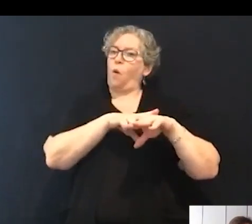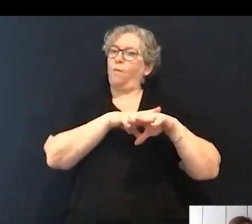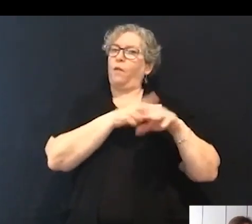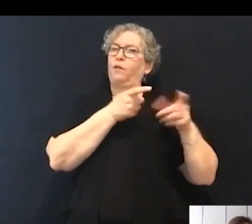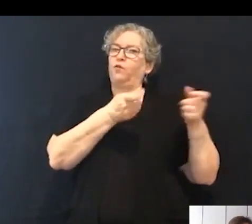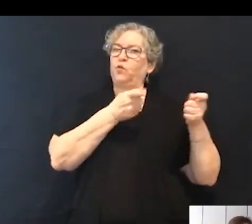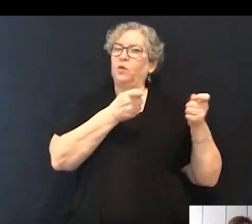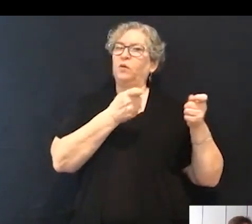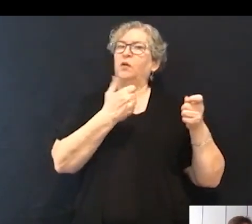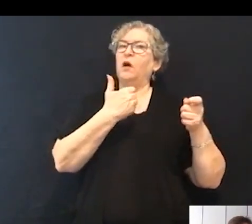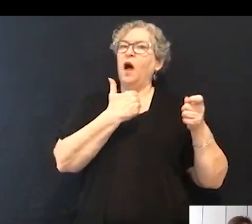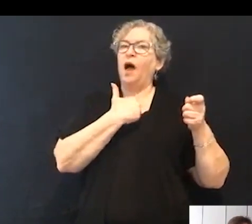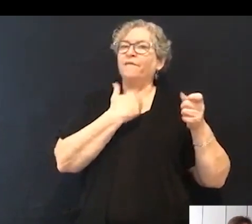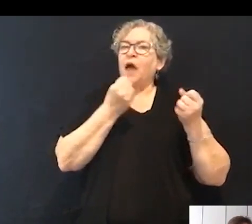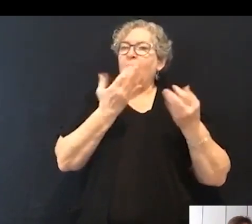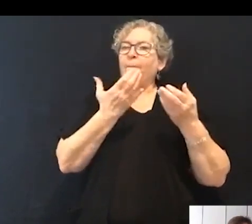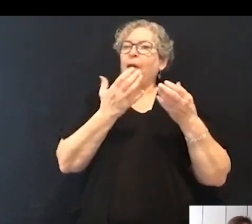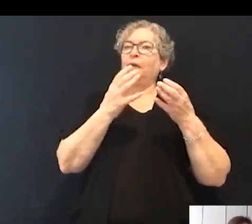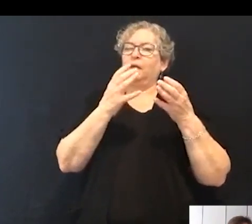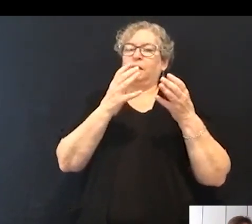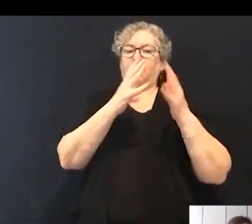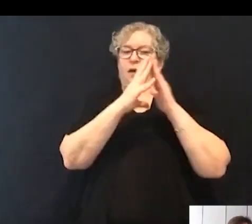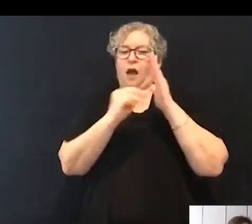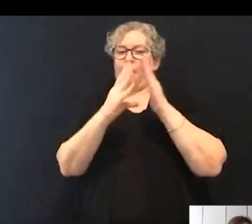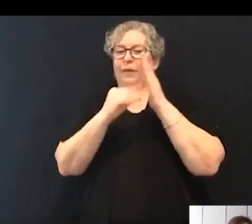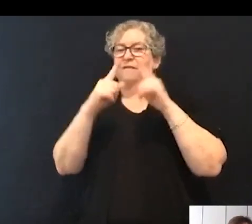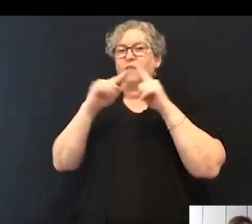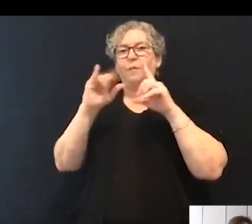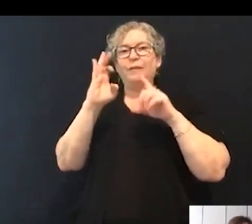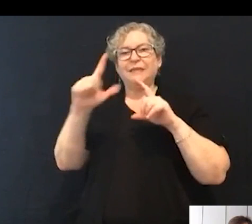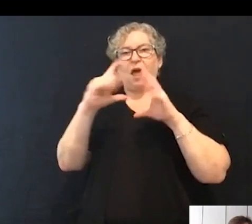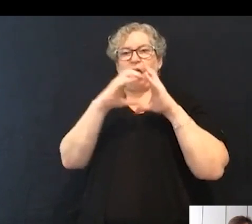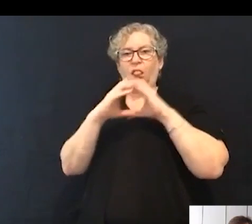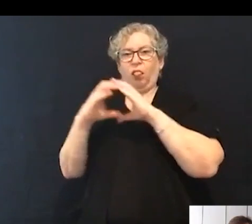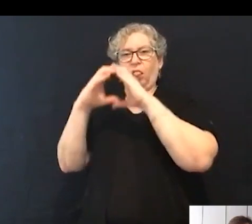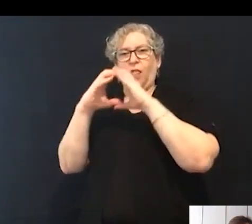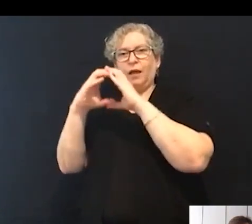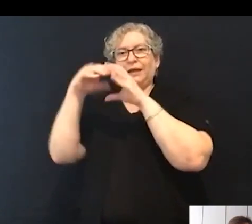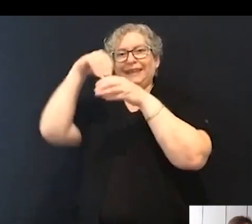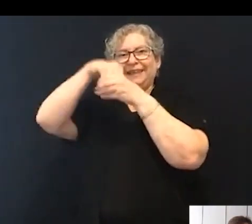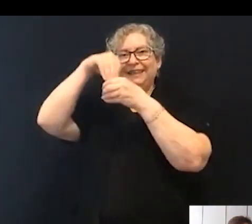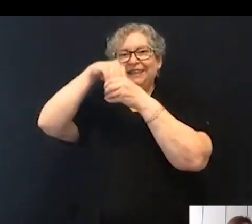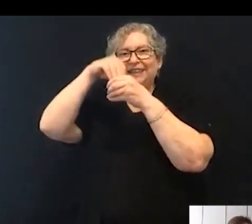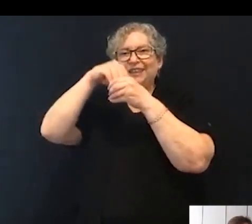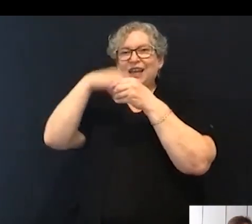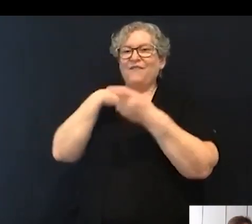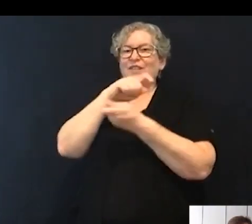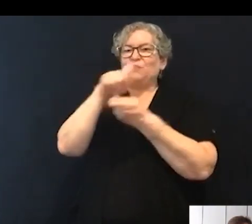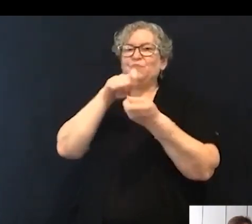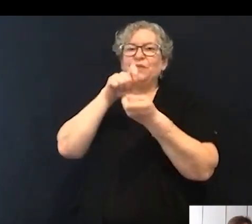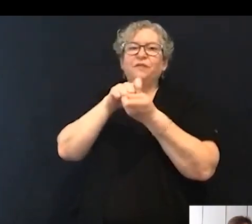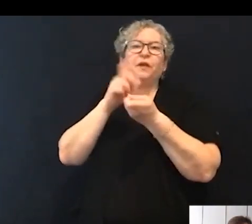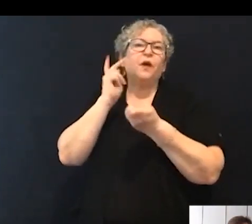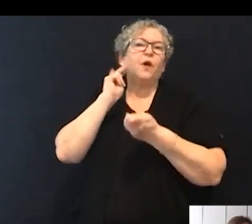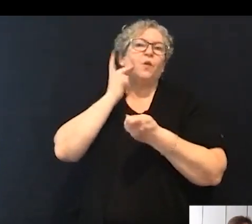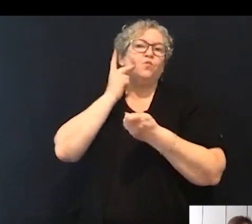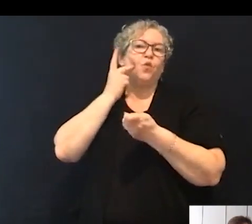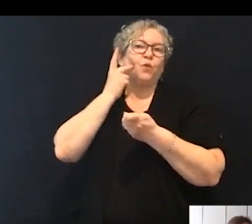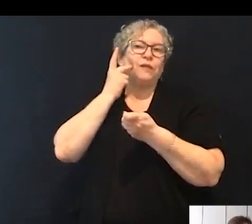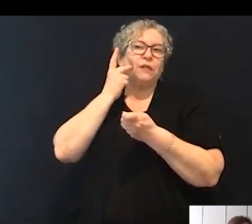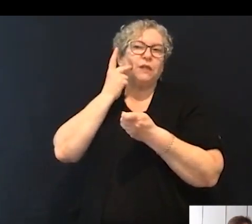of copies in the cells with which a specific protein can